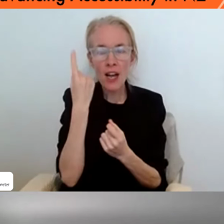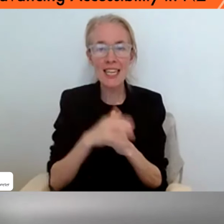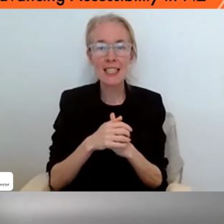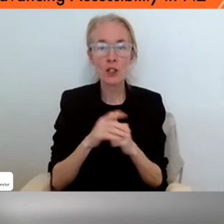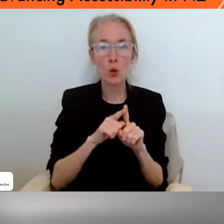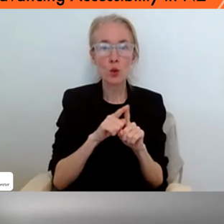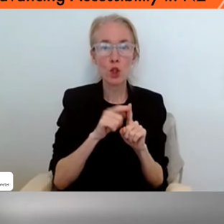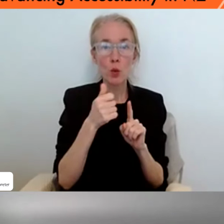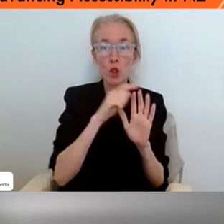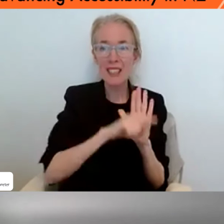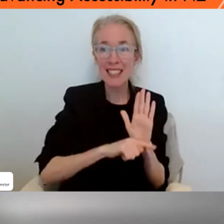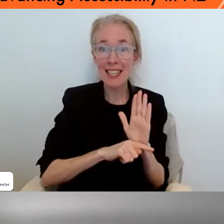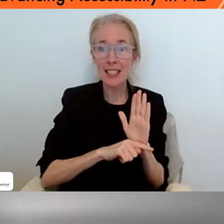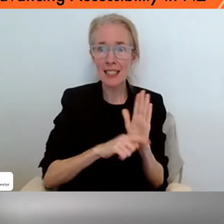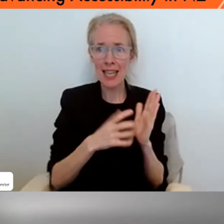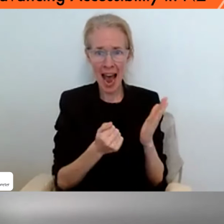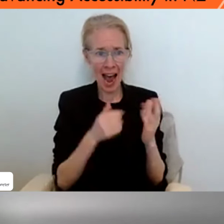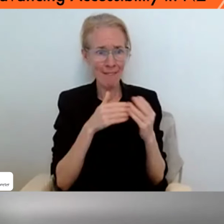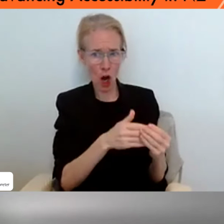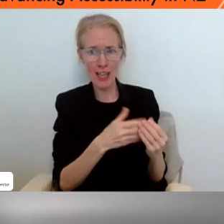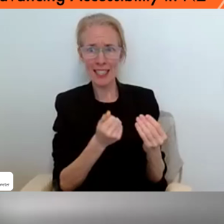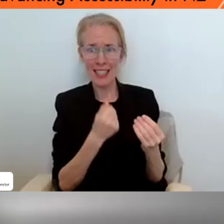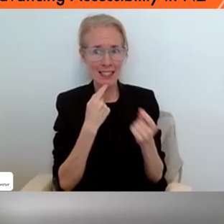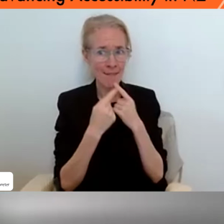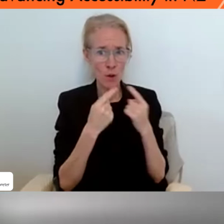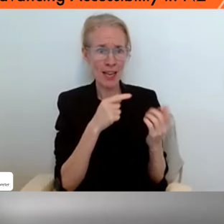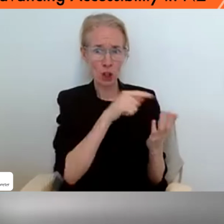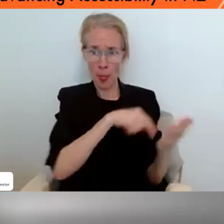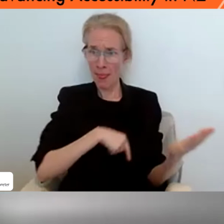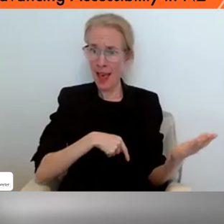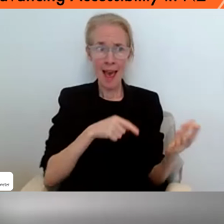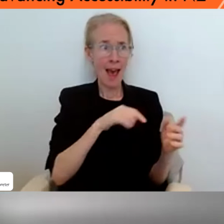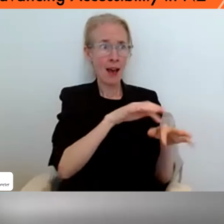Details exist, we can make these homes universally accessible, it's